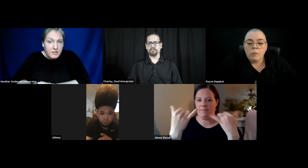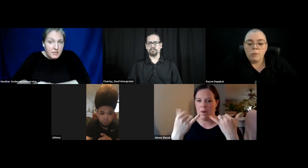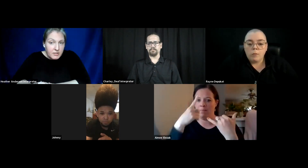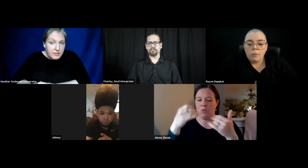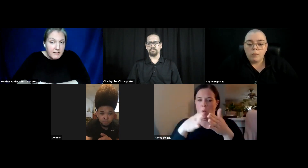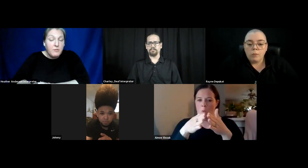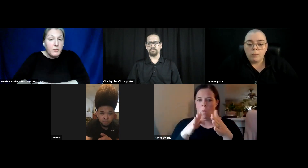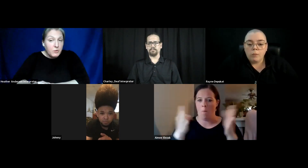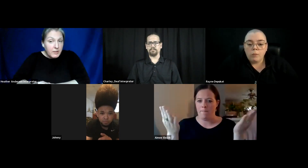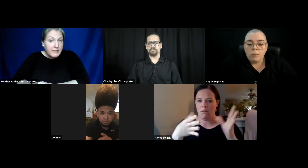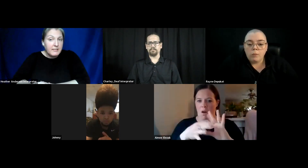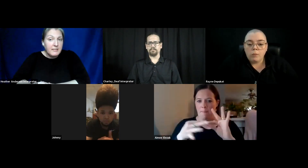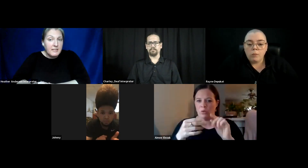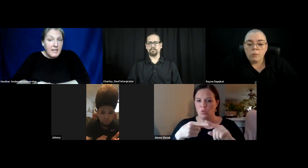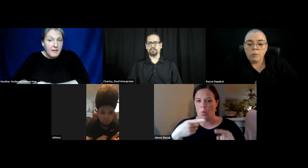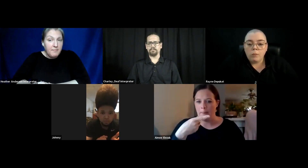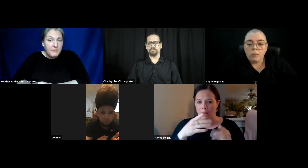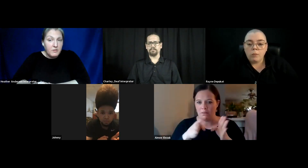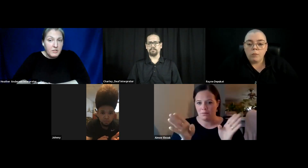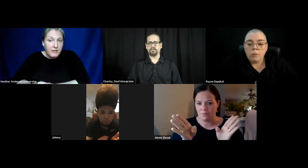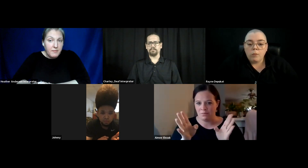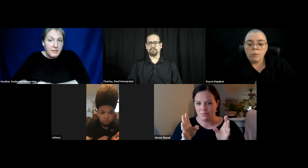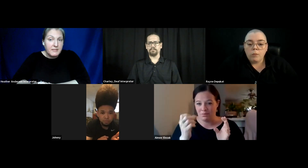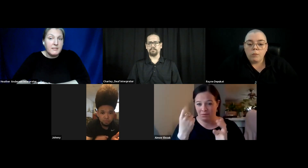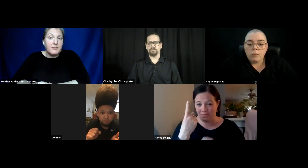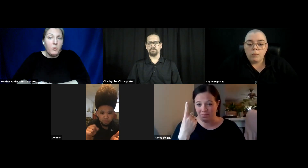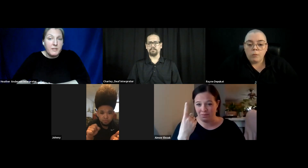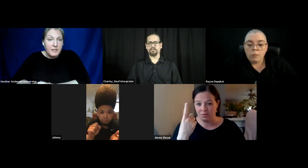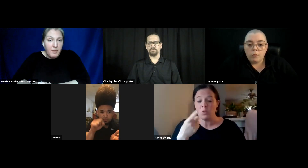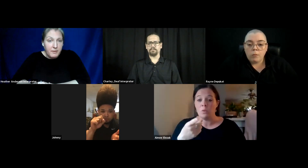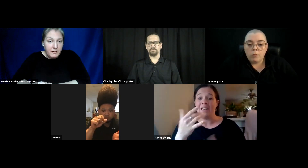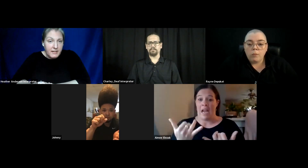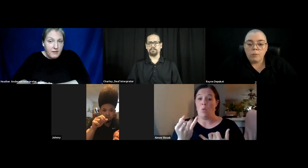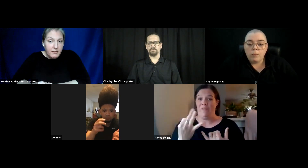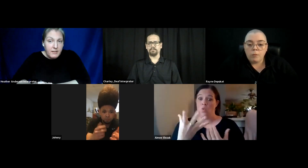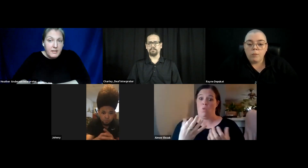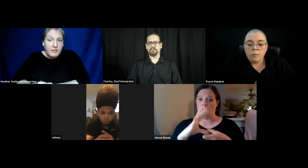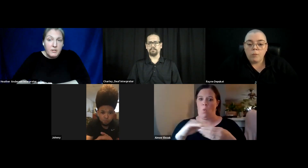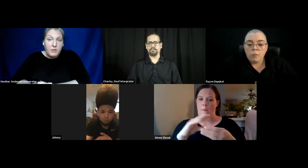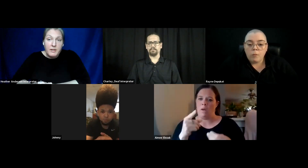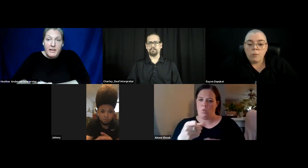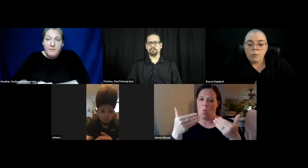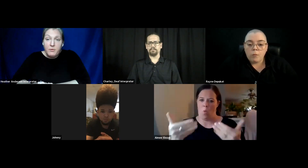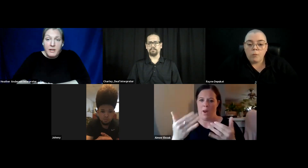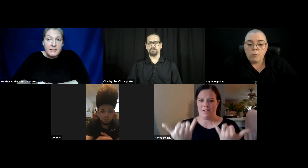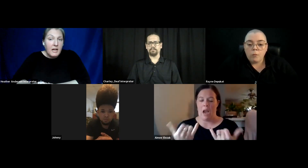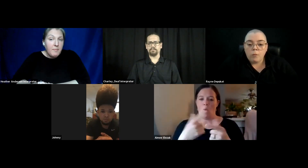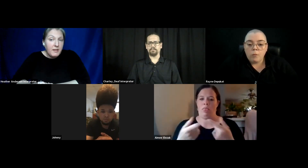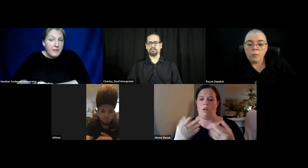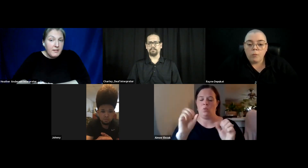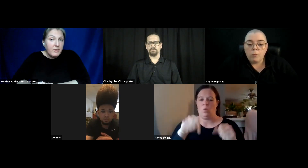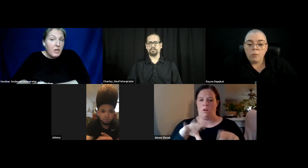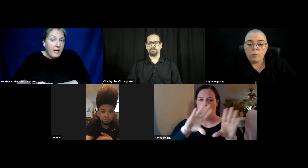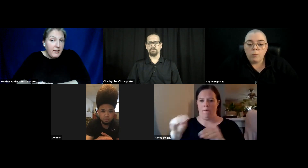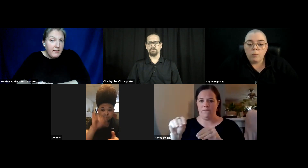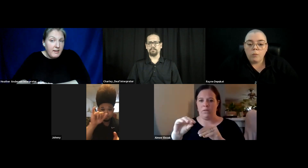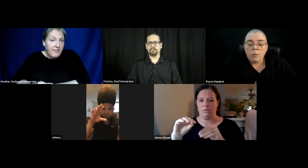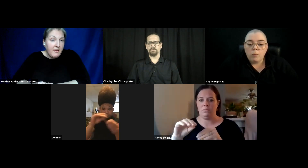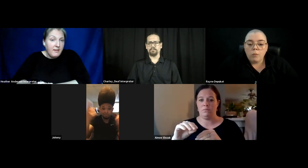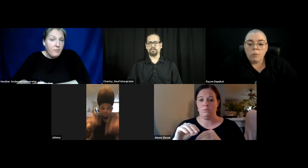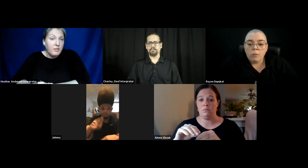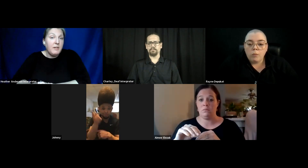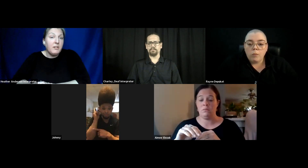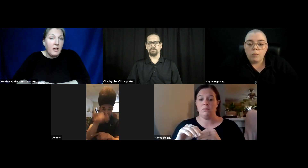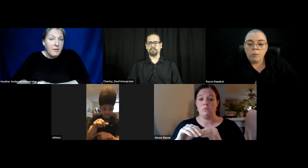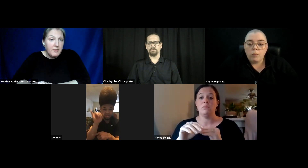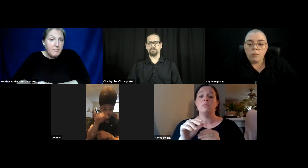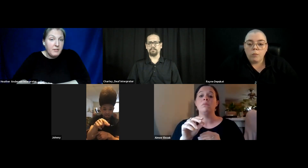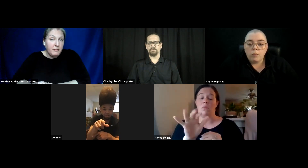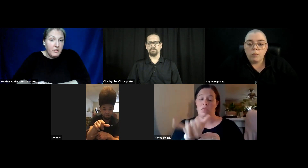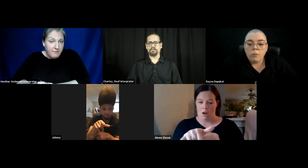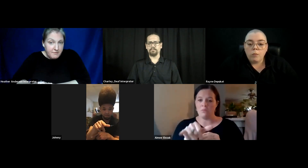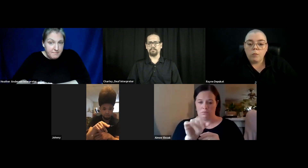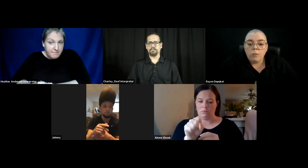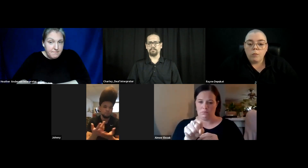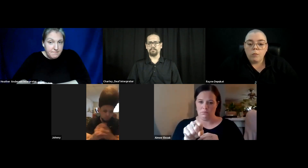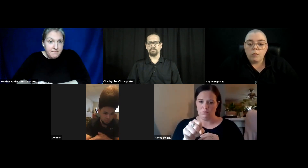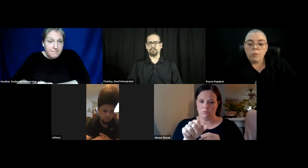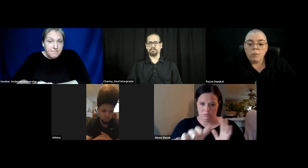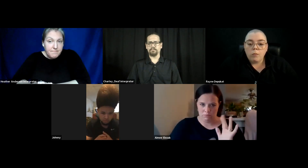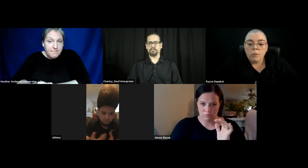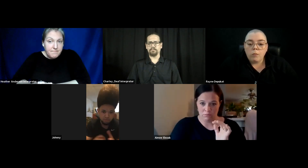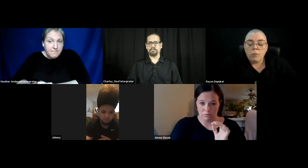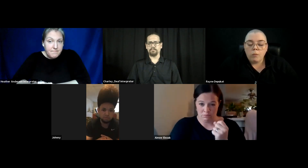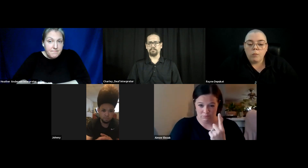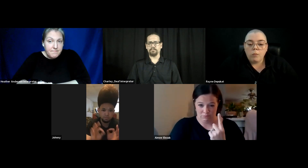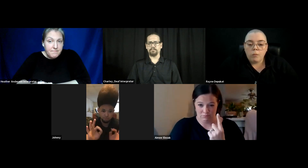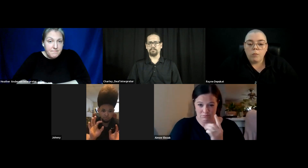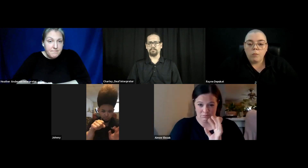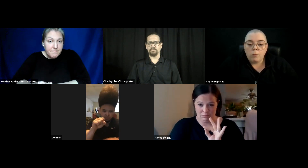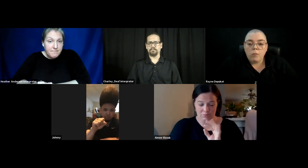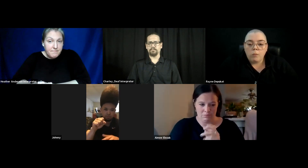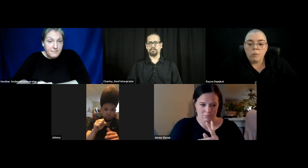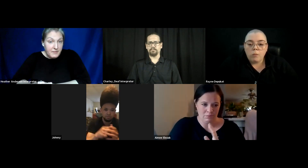Do you have concerns if you do, this is the time, you should share them because this is open to the public right now. So, if you'd like to comment, you can go ahead and then when you make your comment, put your screen off